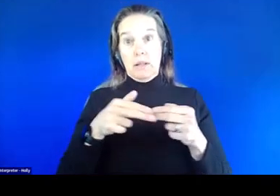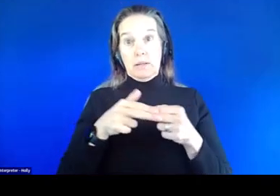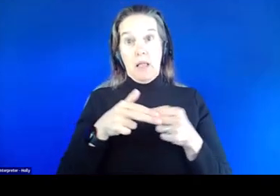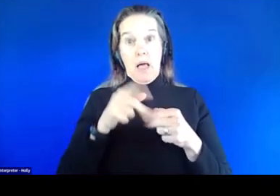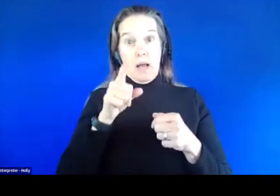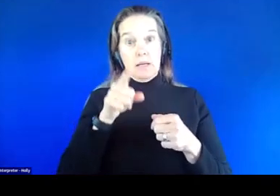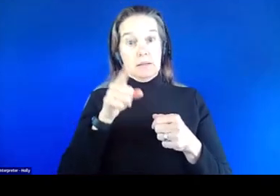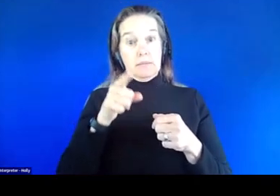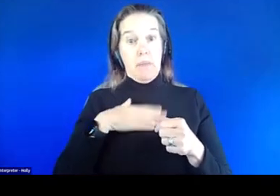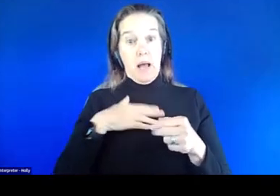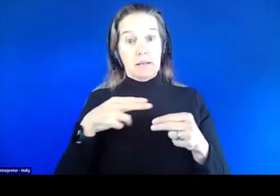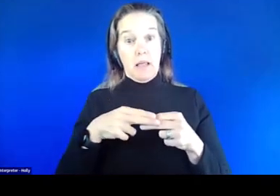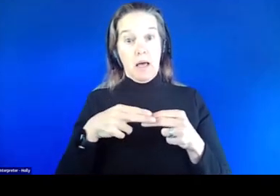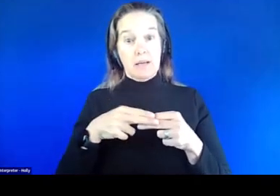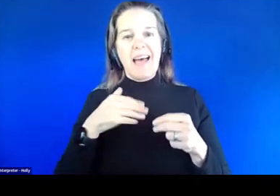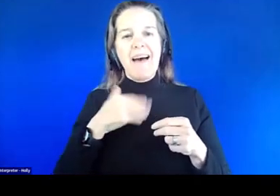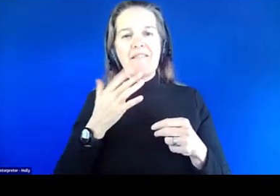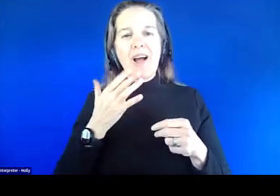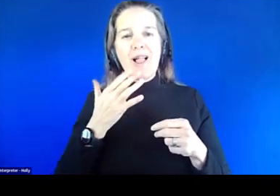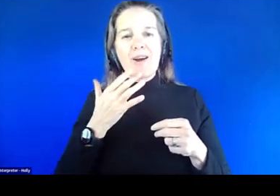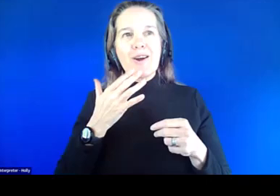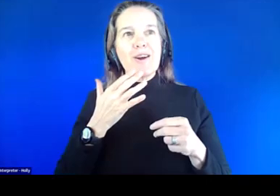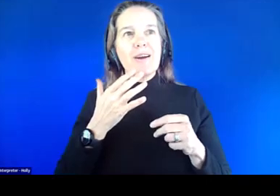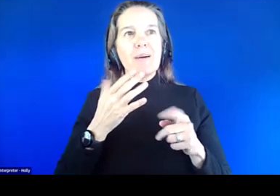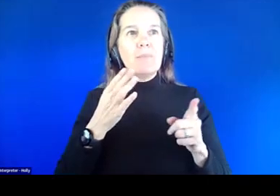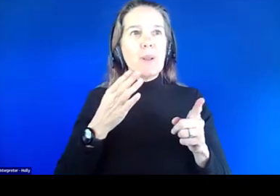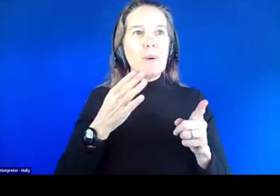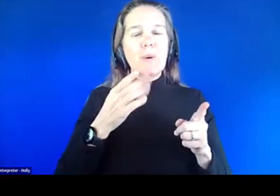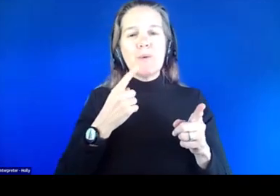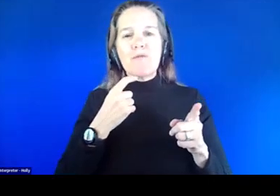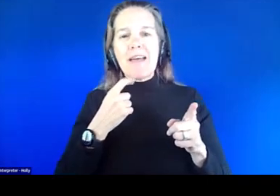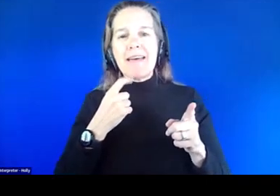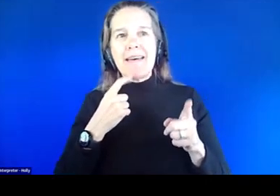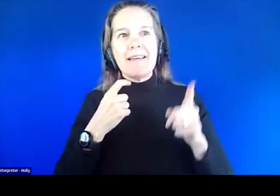they have color coding. And I'm doing that to draw